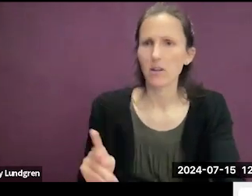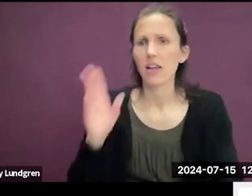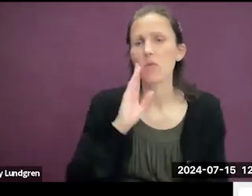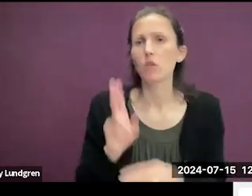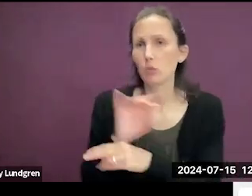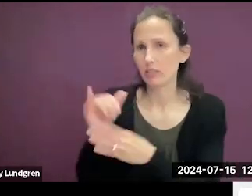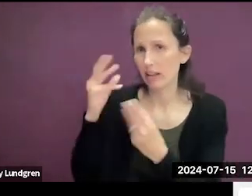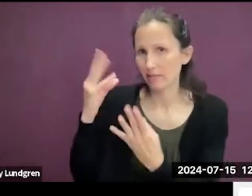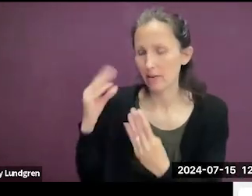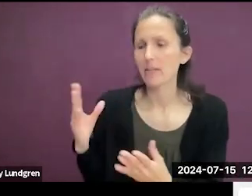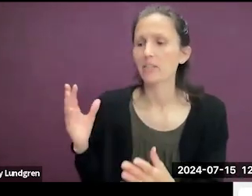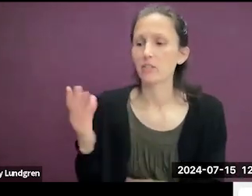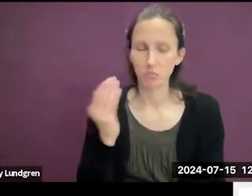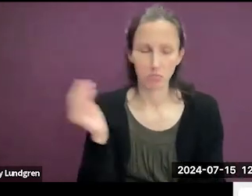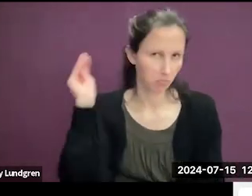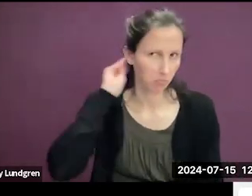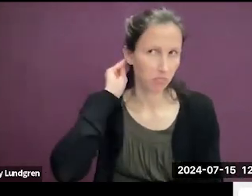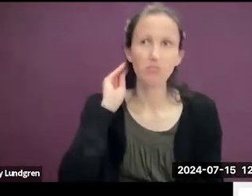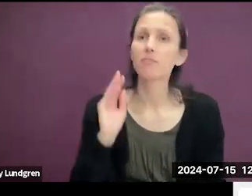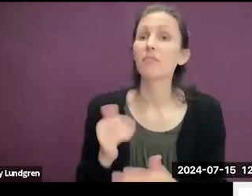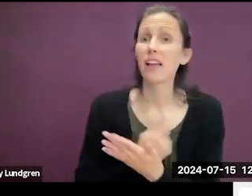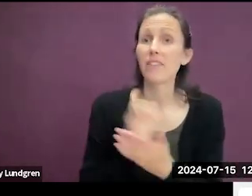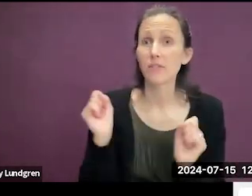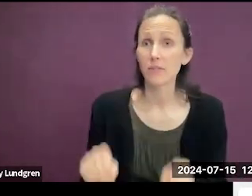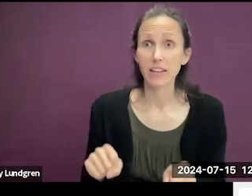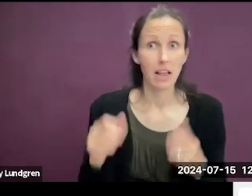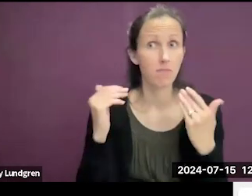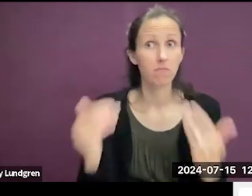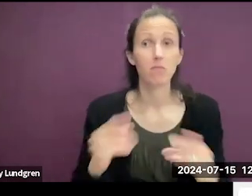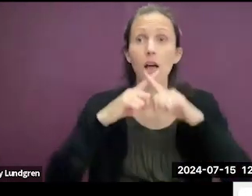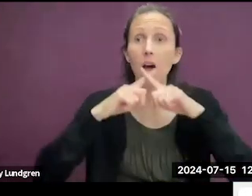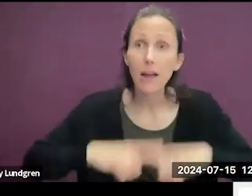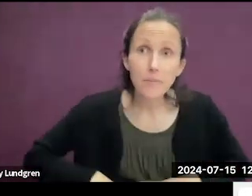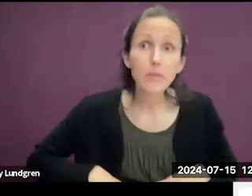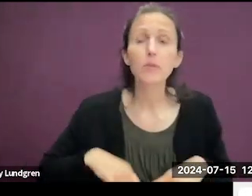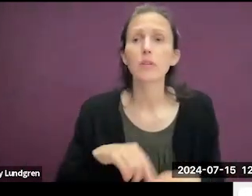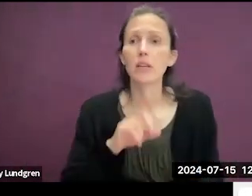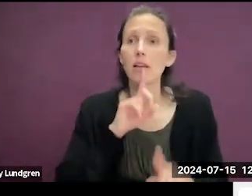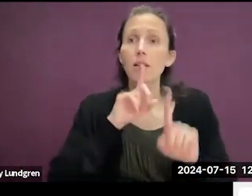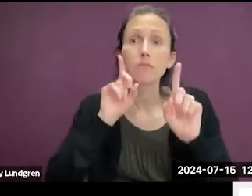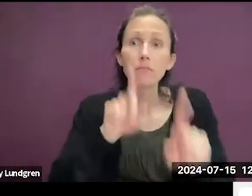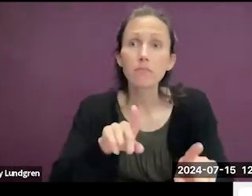What we're gonna do is everyone can feel free to unmute and ask questions or shout out answers,